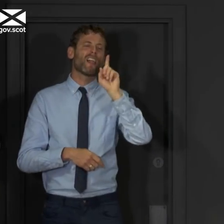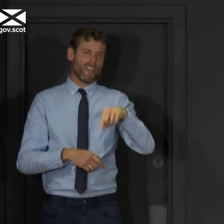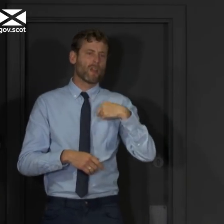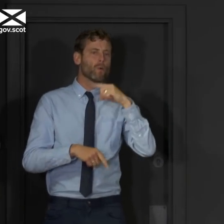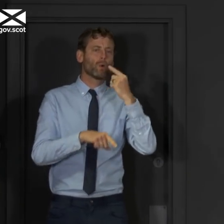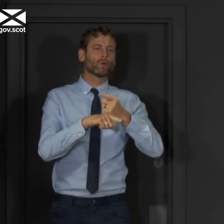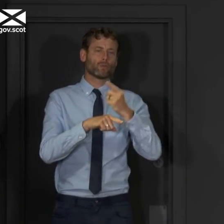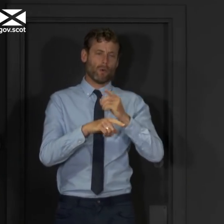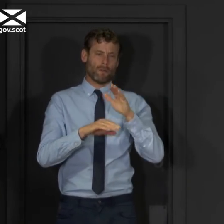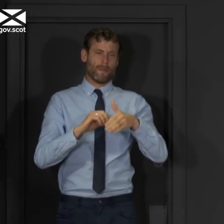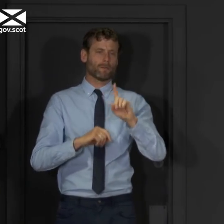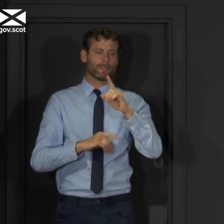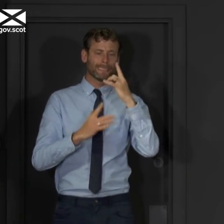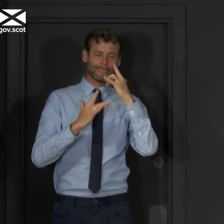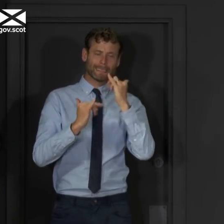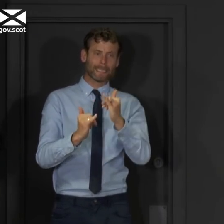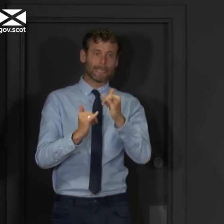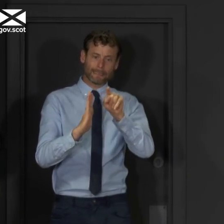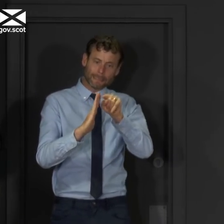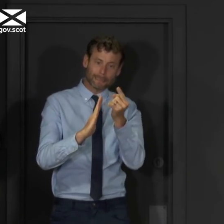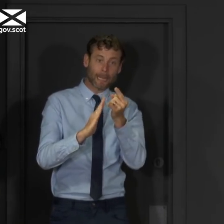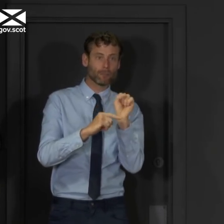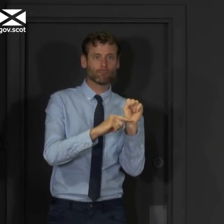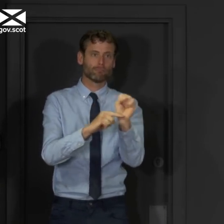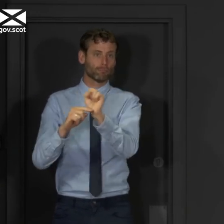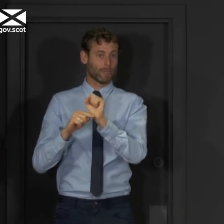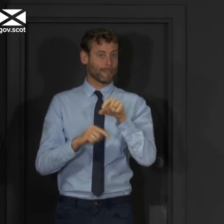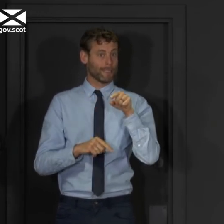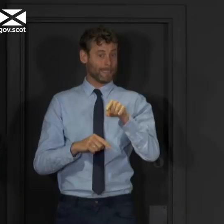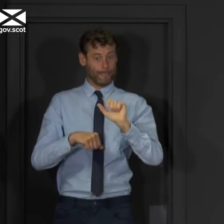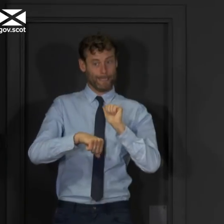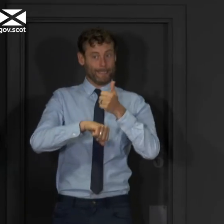launched two weeks ago, and our wider public health guidance.